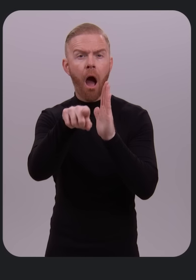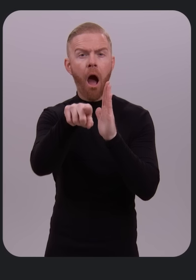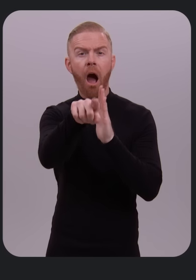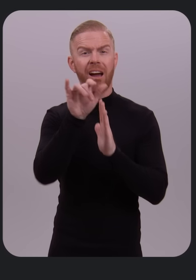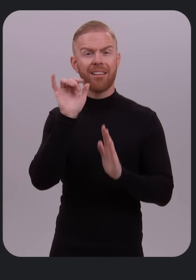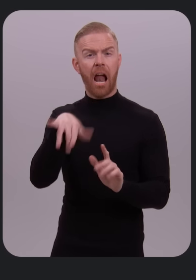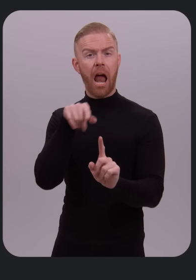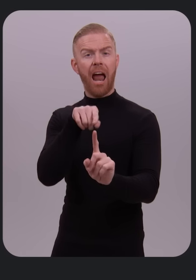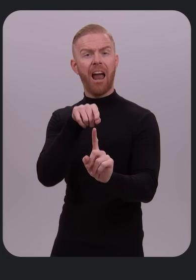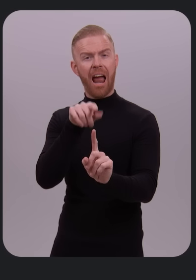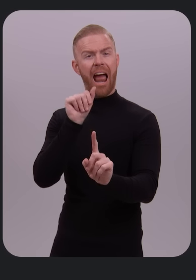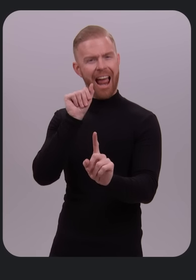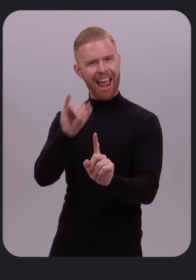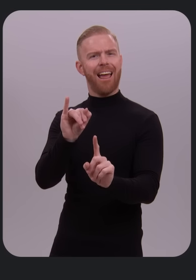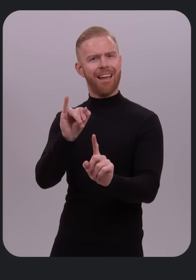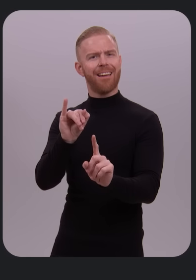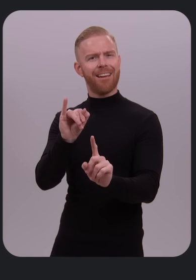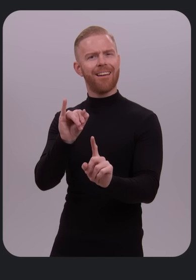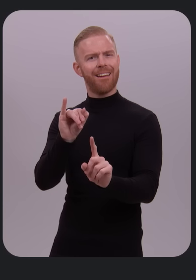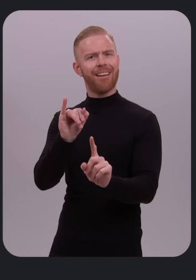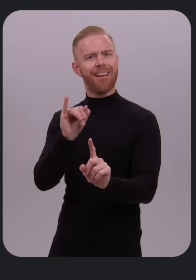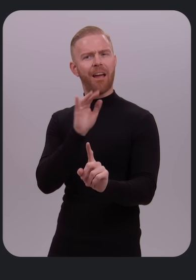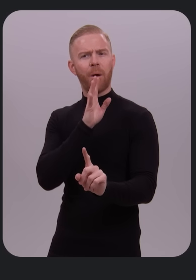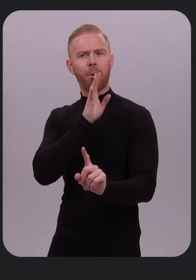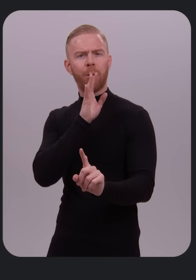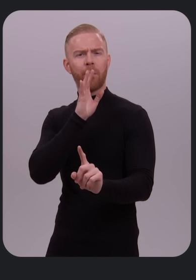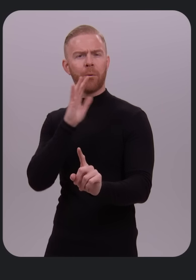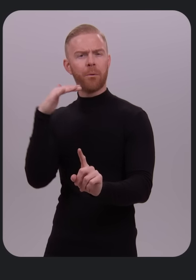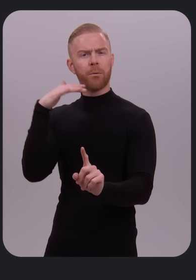[SINGING]